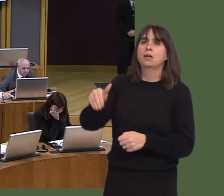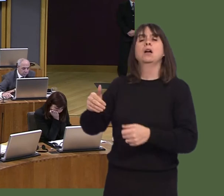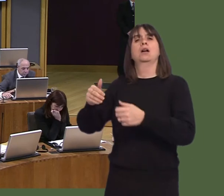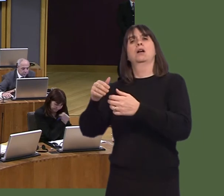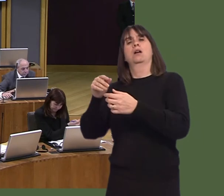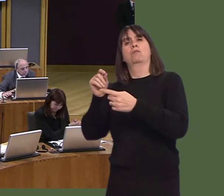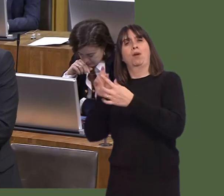Waiting times are getting worse.